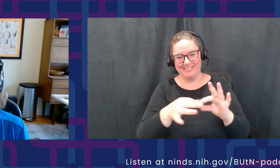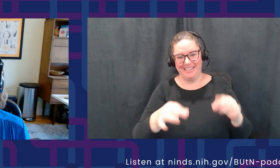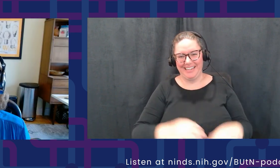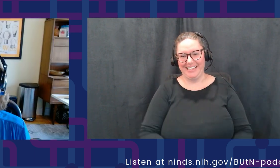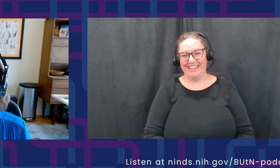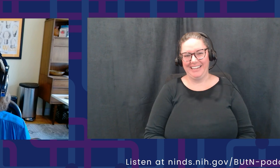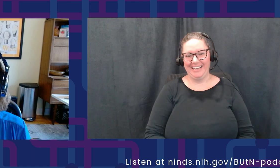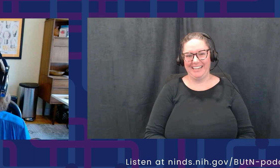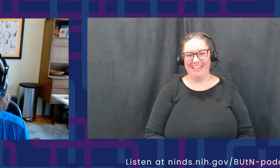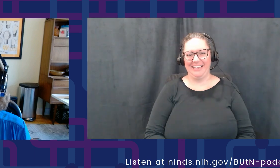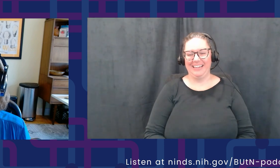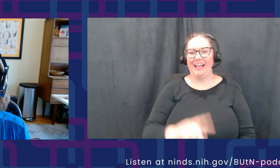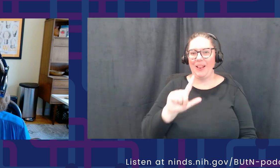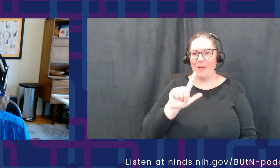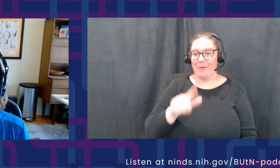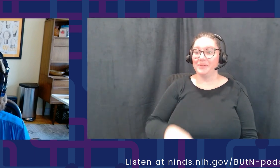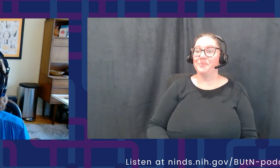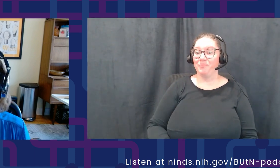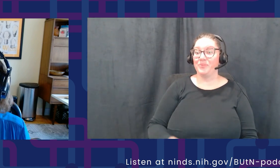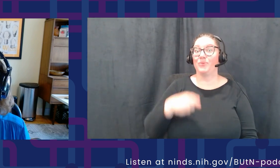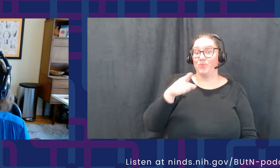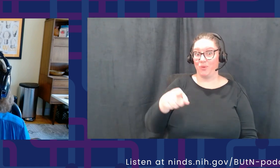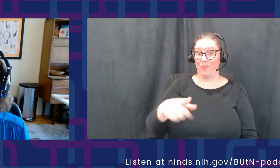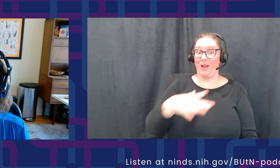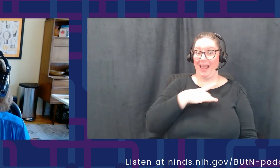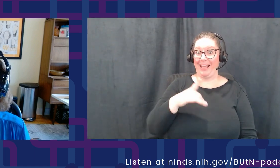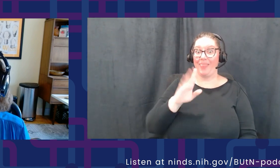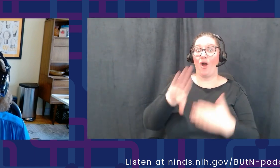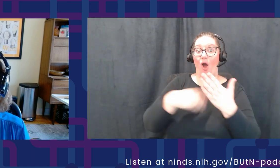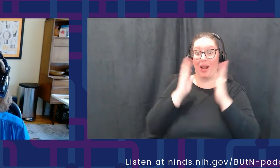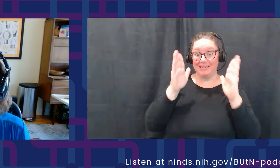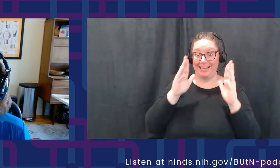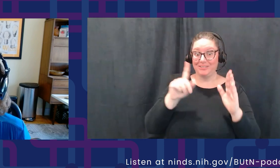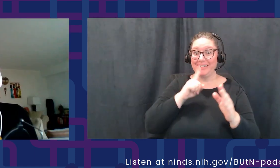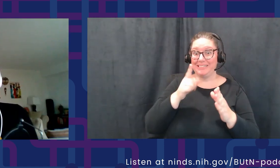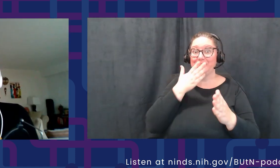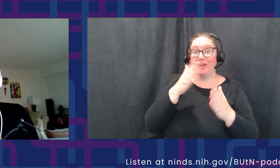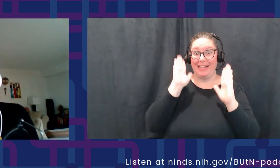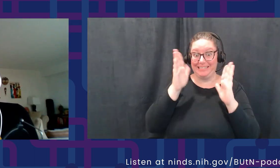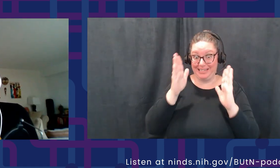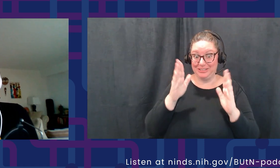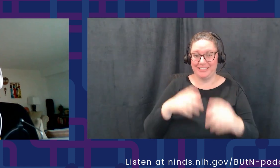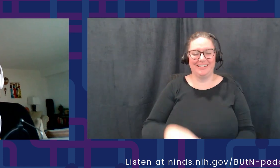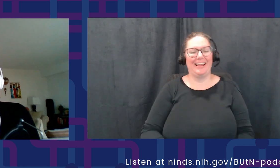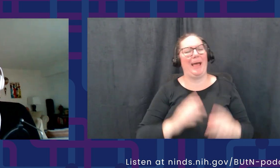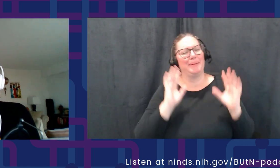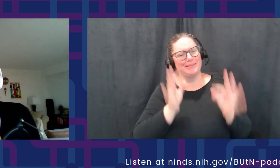Lauren Ullrich: So Marguerite you subscribe to the all attention is good attention? Marguerite Matthews: Absolutely! Absolutely!